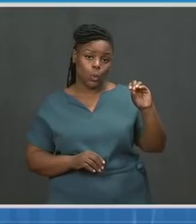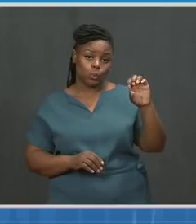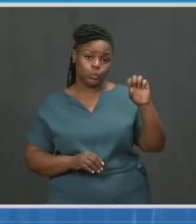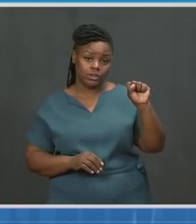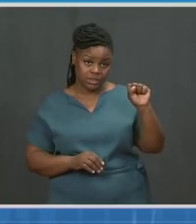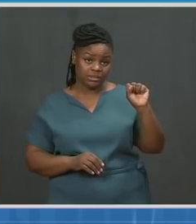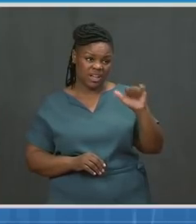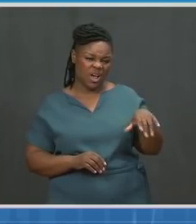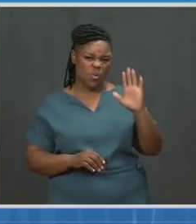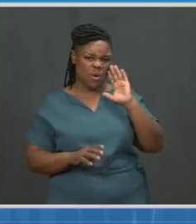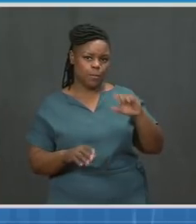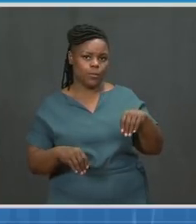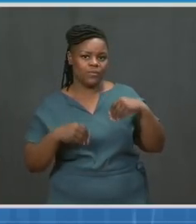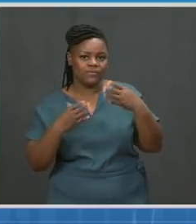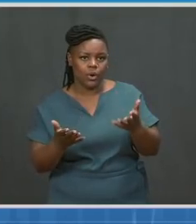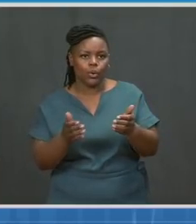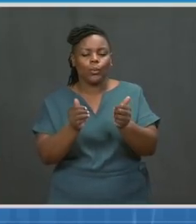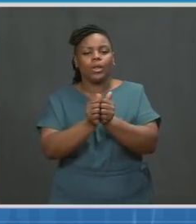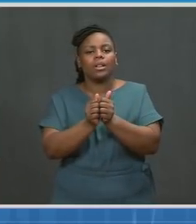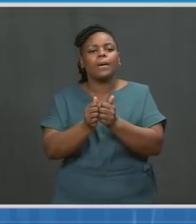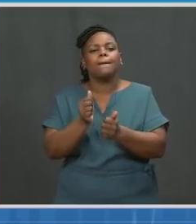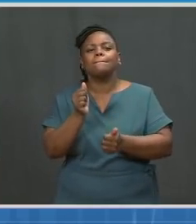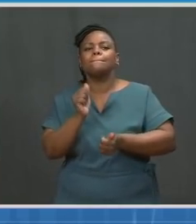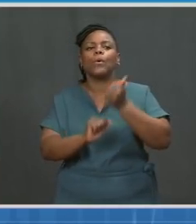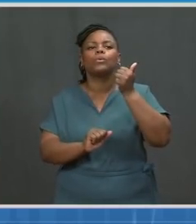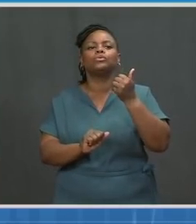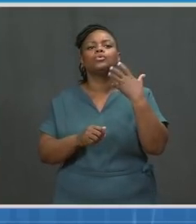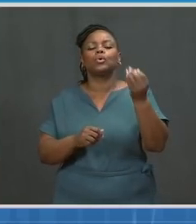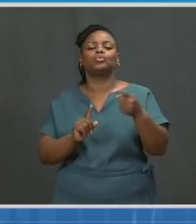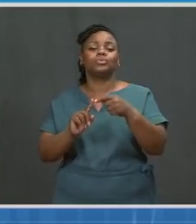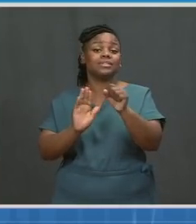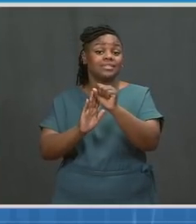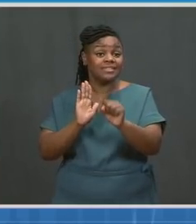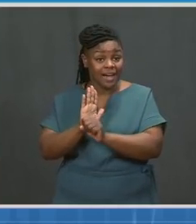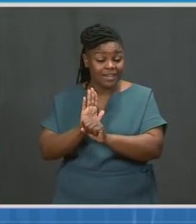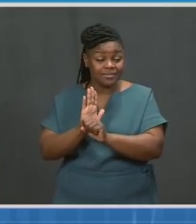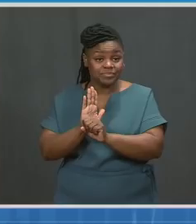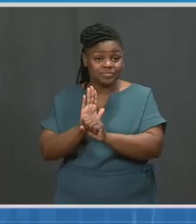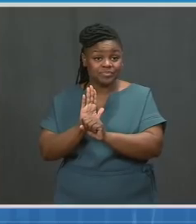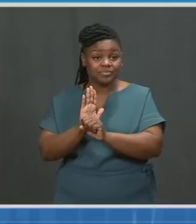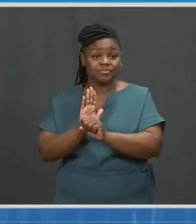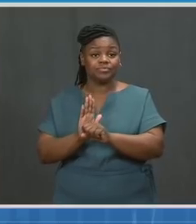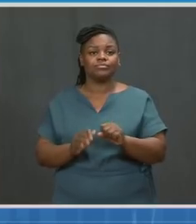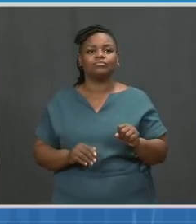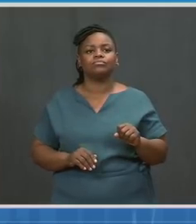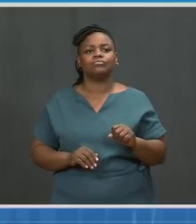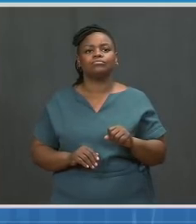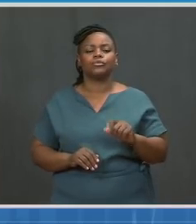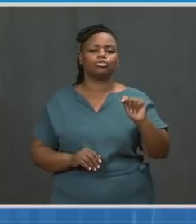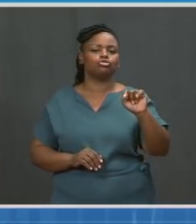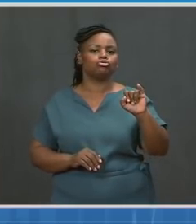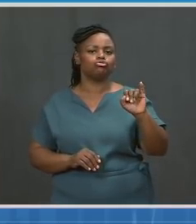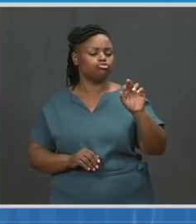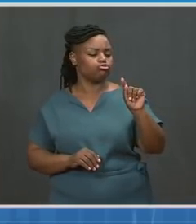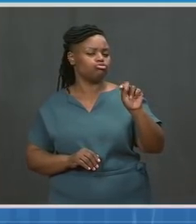with the vast majority going to states, Tribes, and territories. And we reminded governors